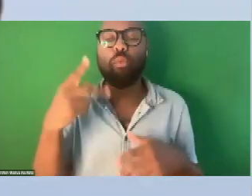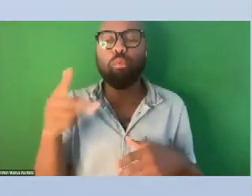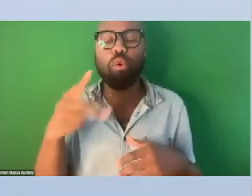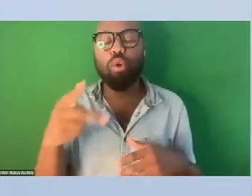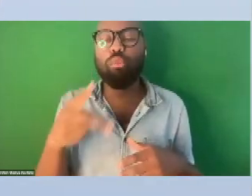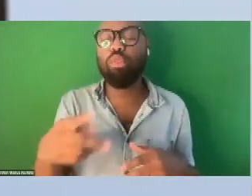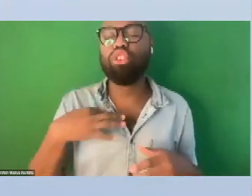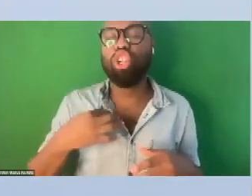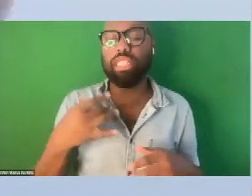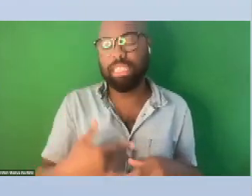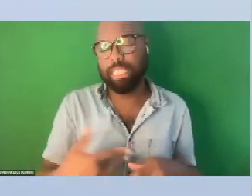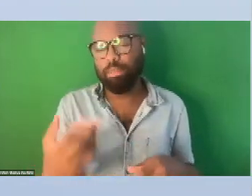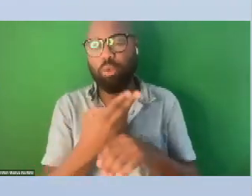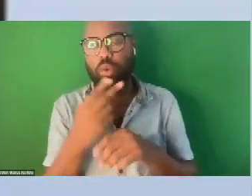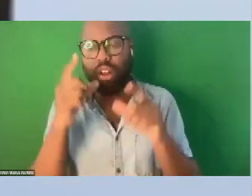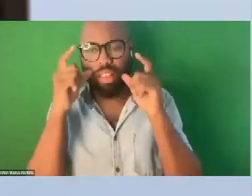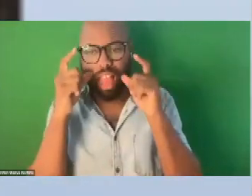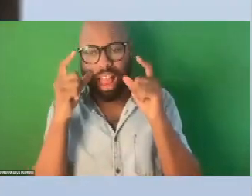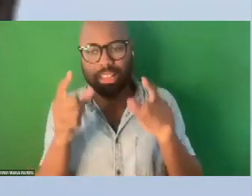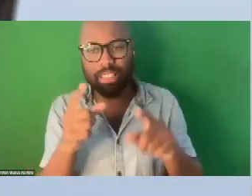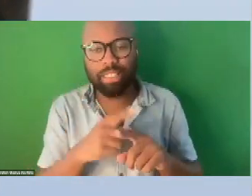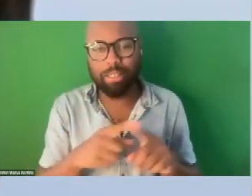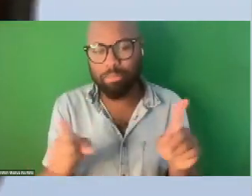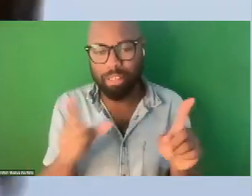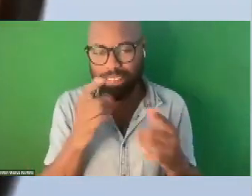but myopia makes me not have them on at